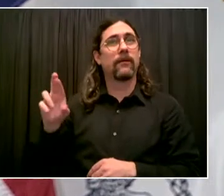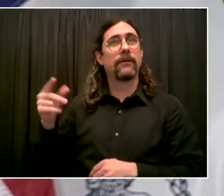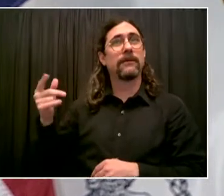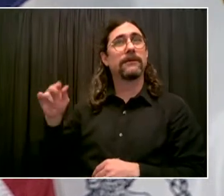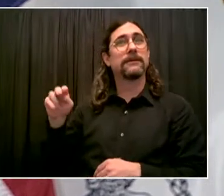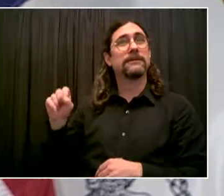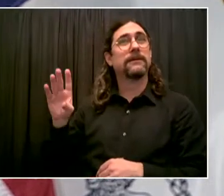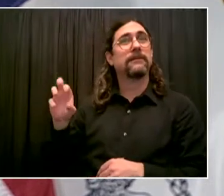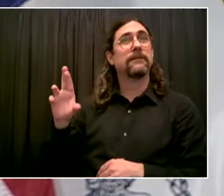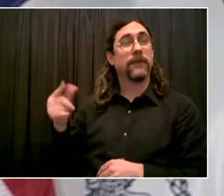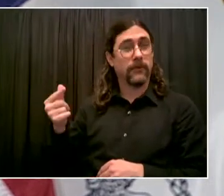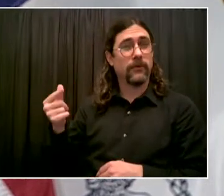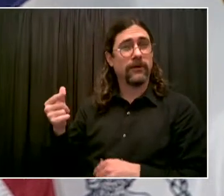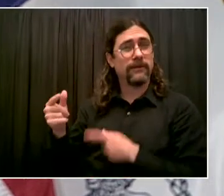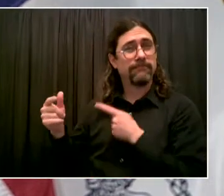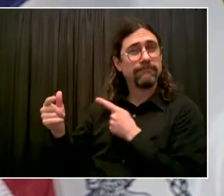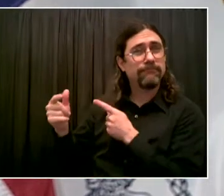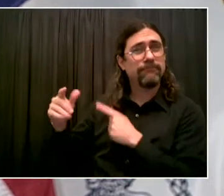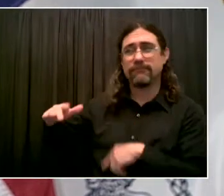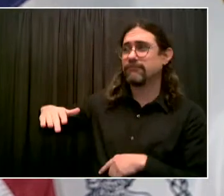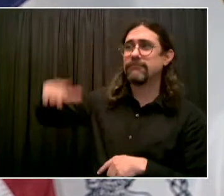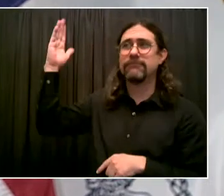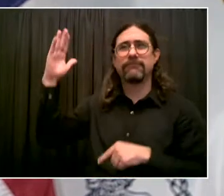GOOD MORNING EVERYBODY. YESTERDAY WE HAD A NICE MOMENT YESTERDAY.